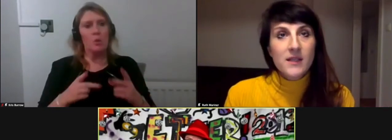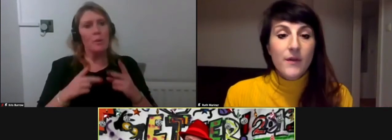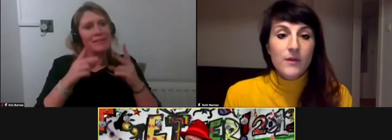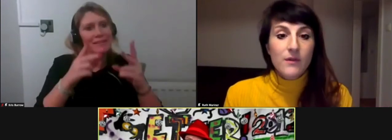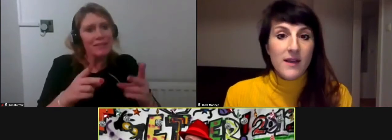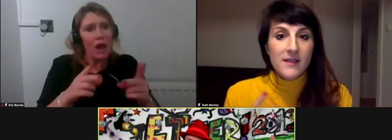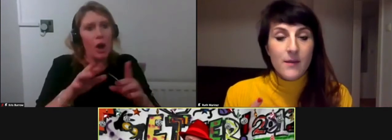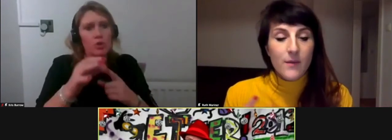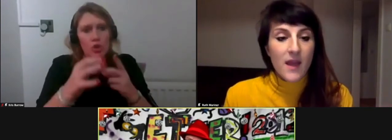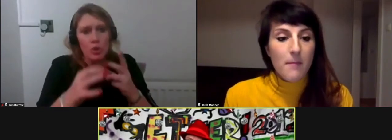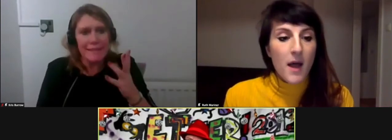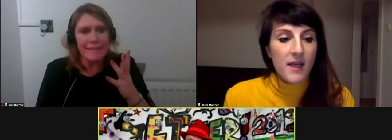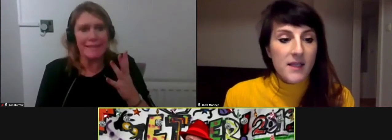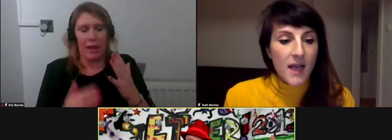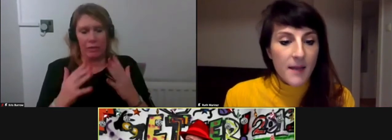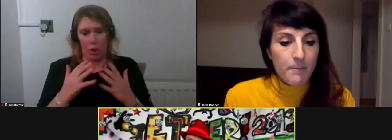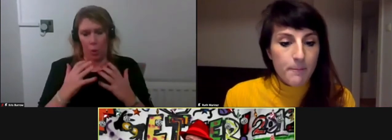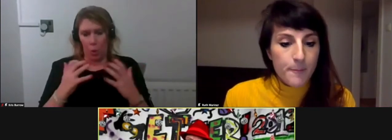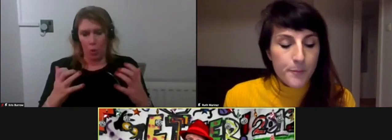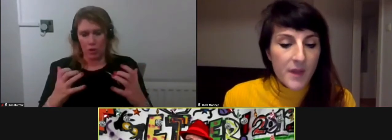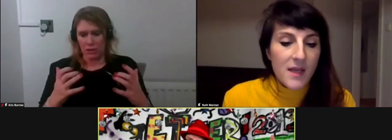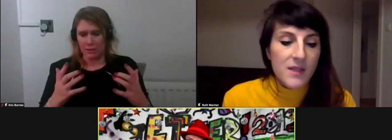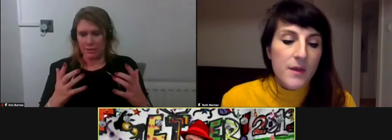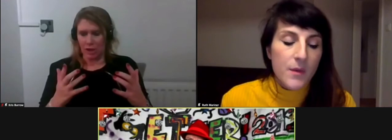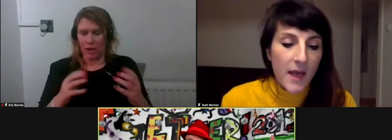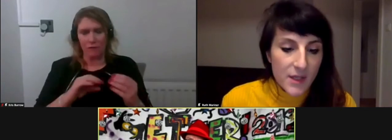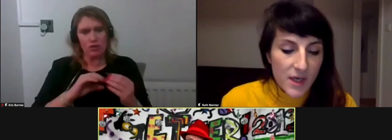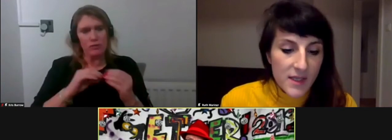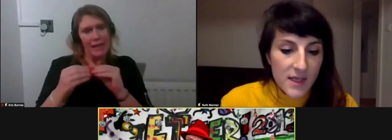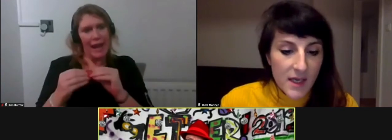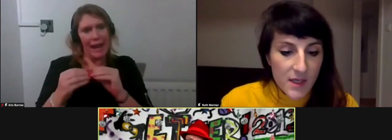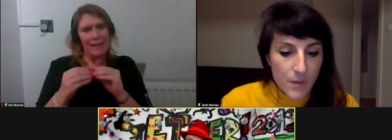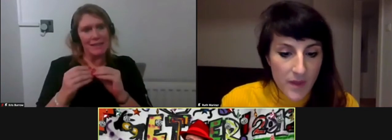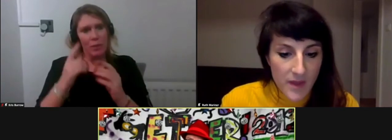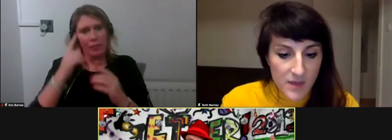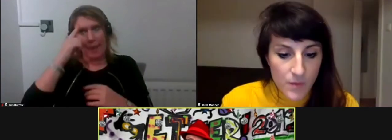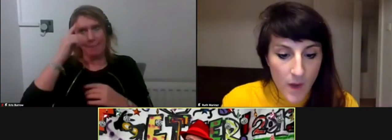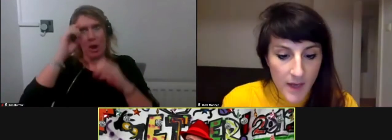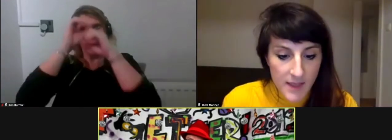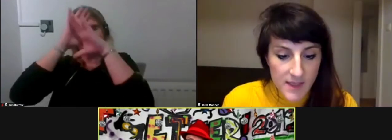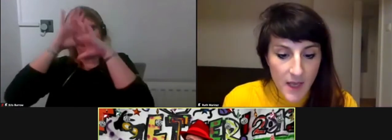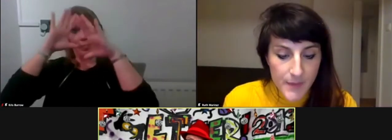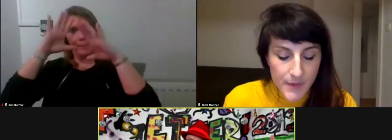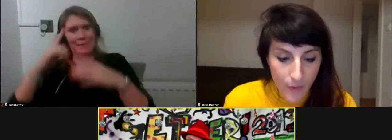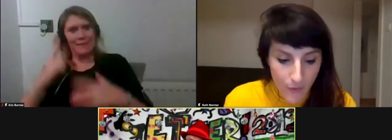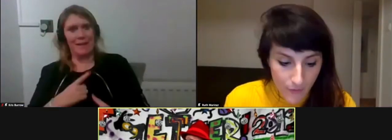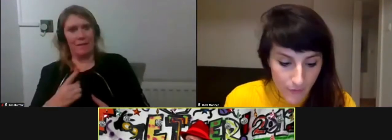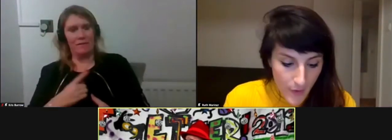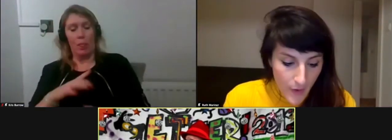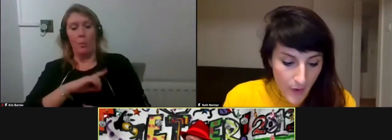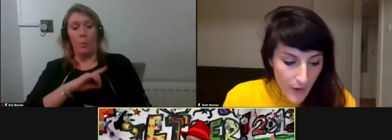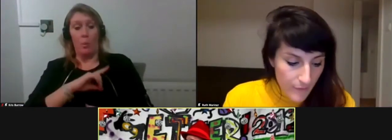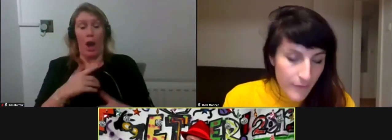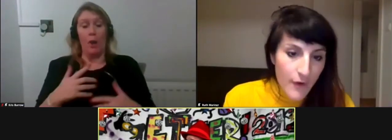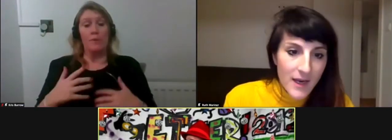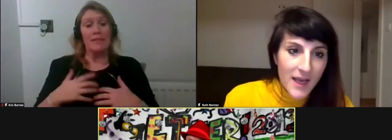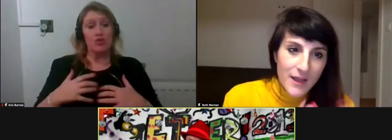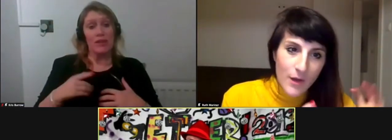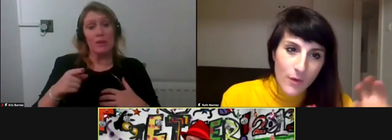audience fills the rest in with their mind, that's why I was quite interested with this work, in terms of the Foley, and